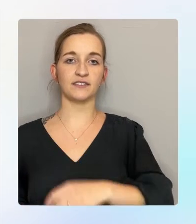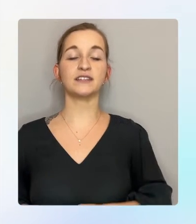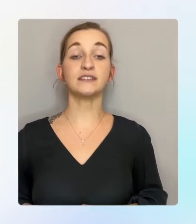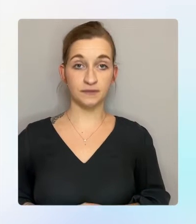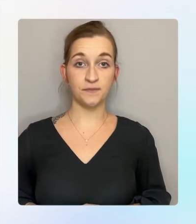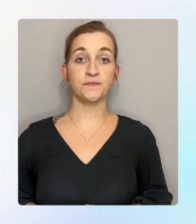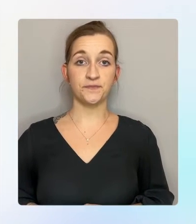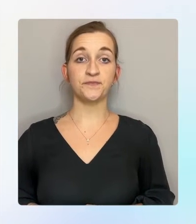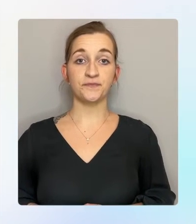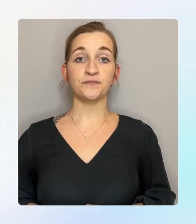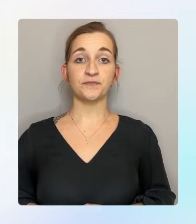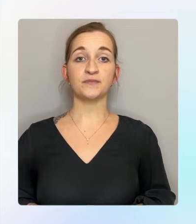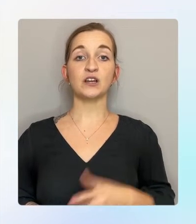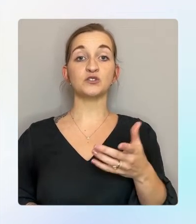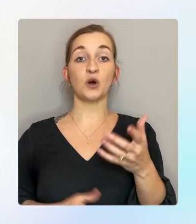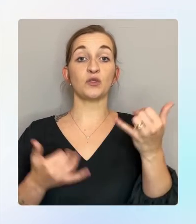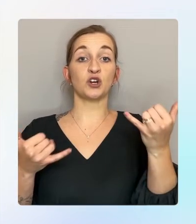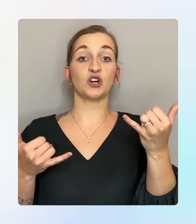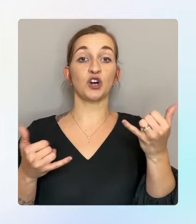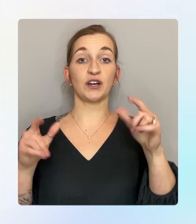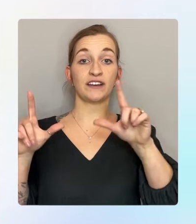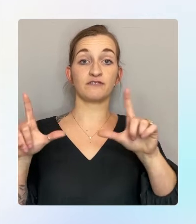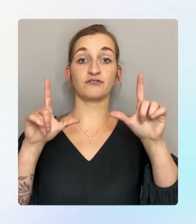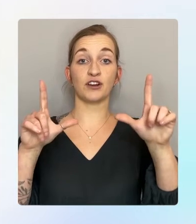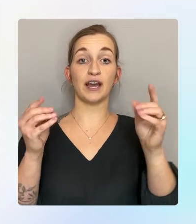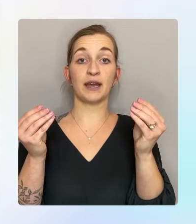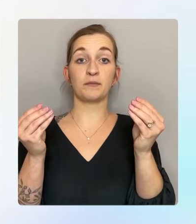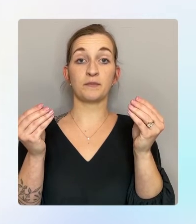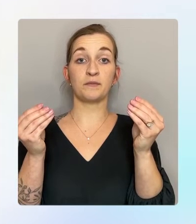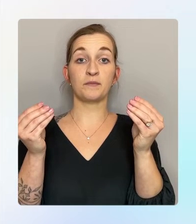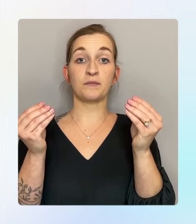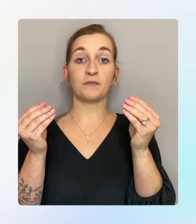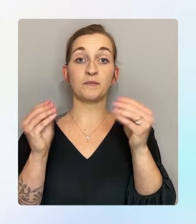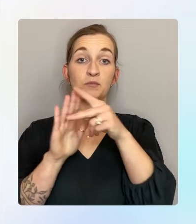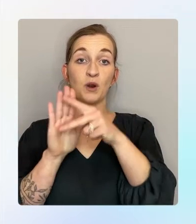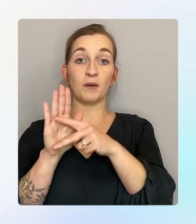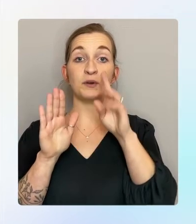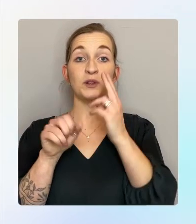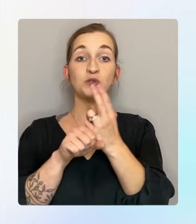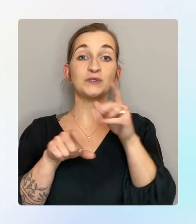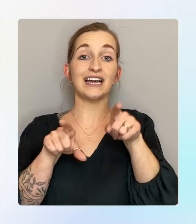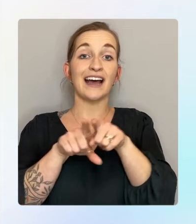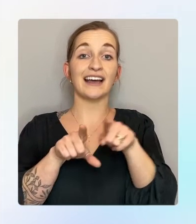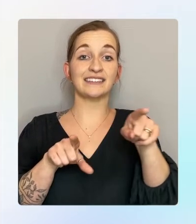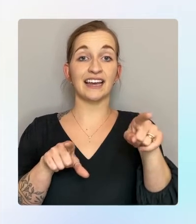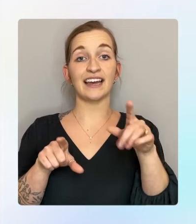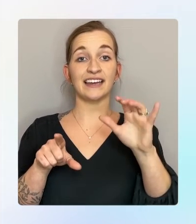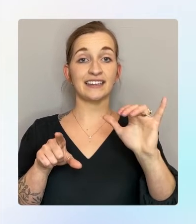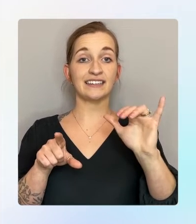we will instantiate the "current frame" property as a consumer patch. Notice that all the digits now become zero.